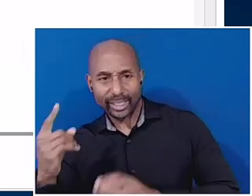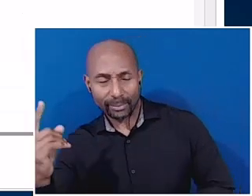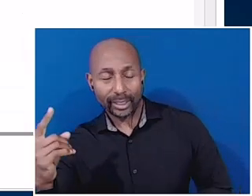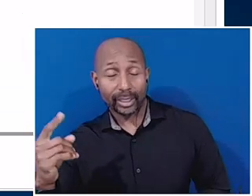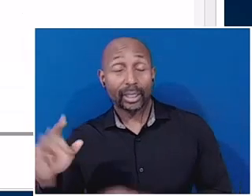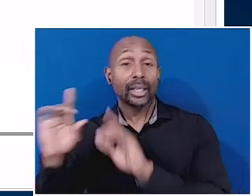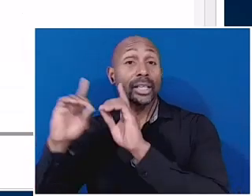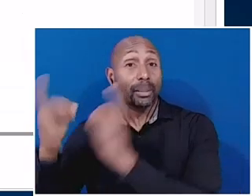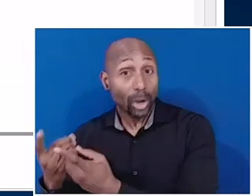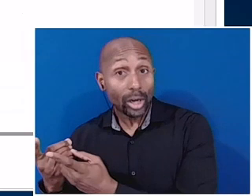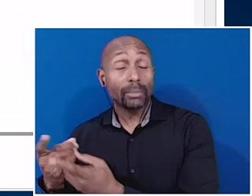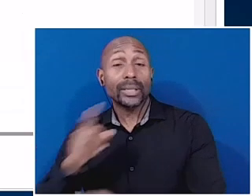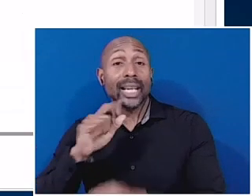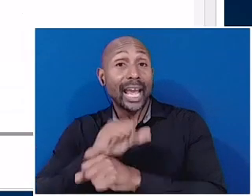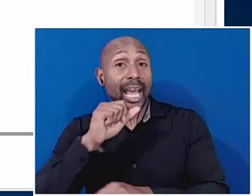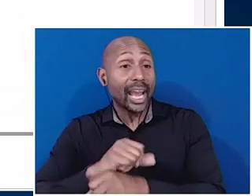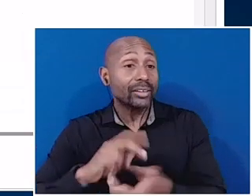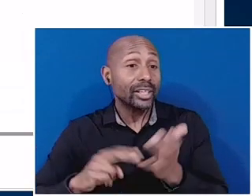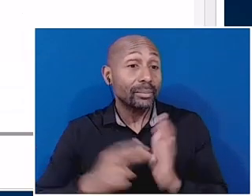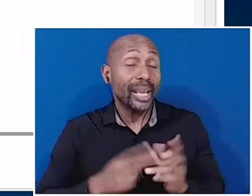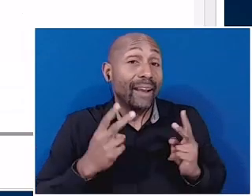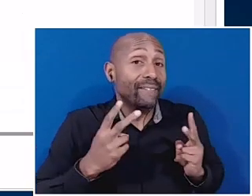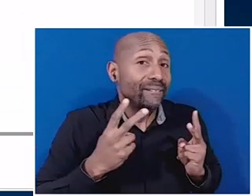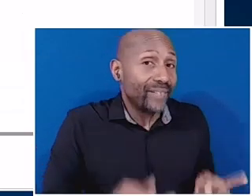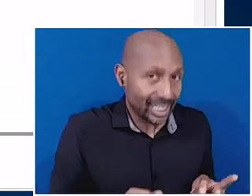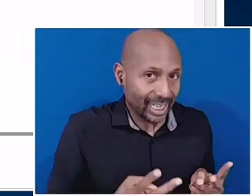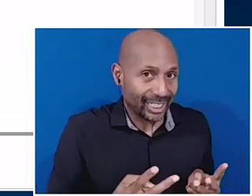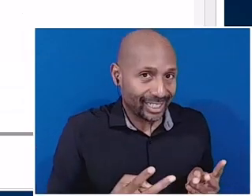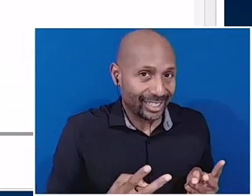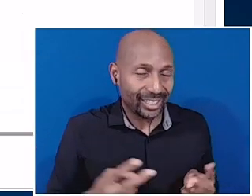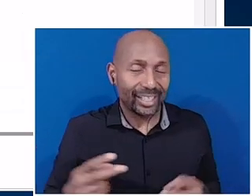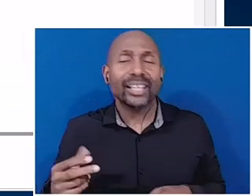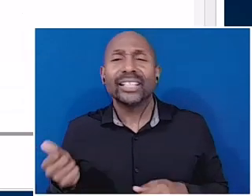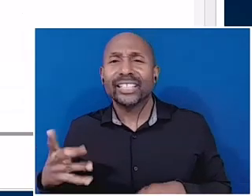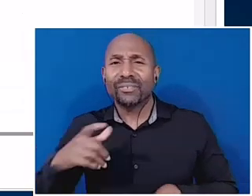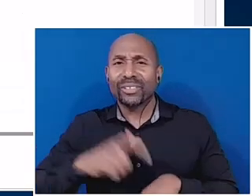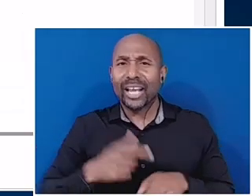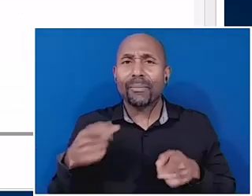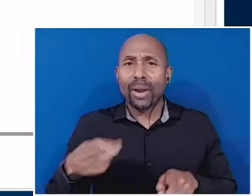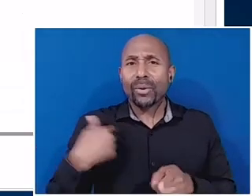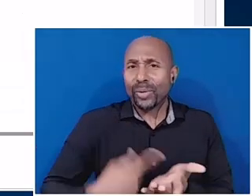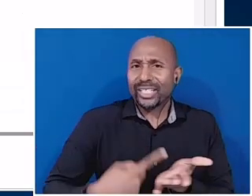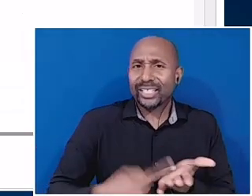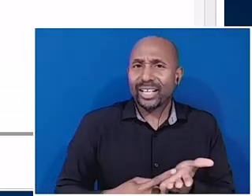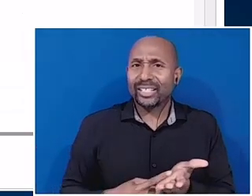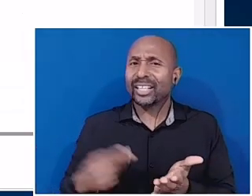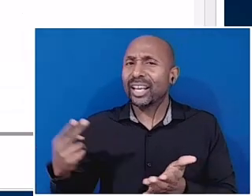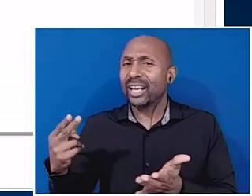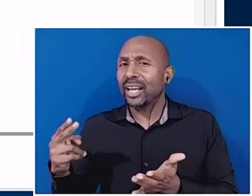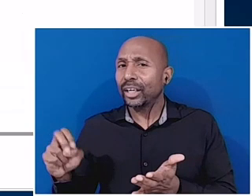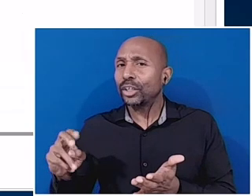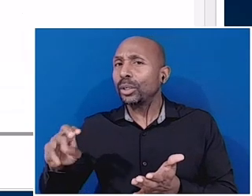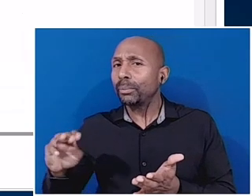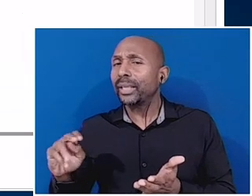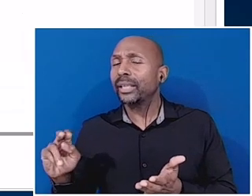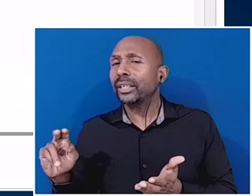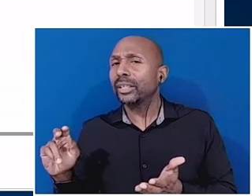means visits here. Because Herman, a couple times as we were talking through this a little earlier, you had mentioned reviews and also giving the